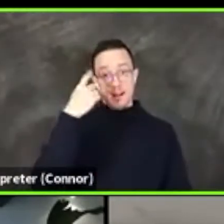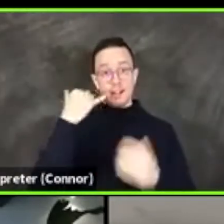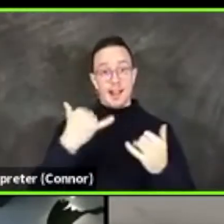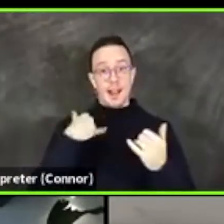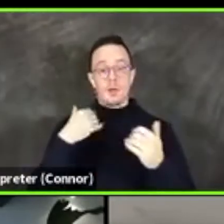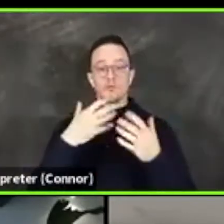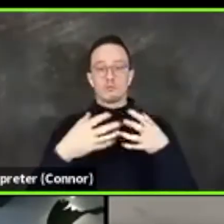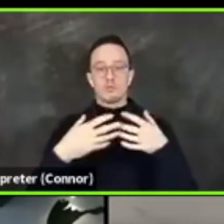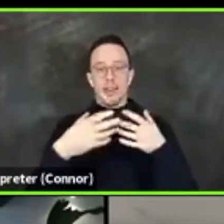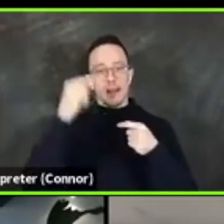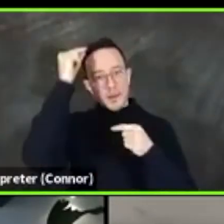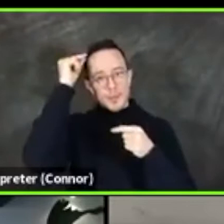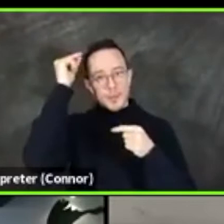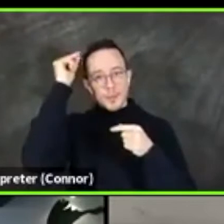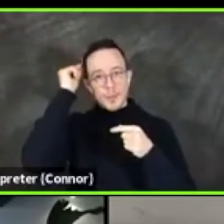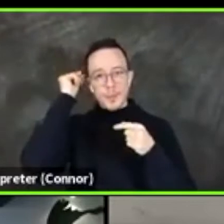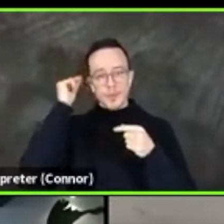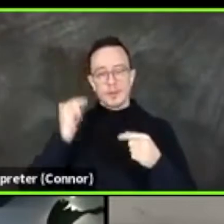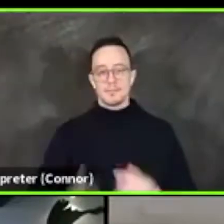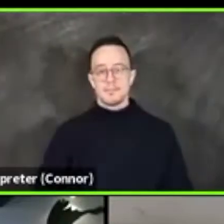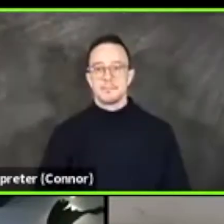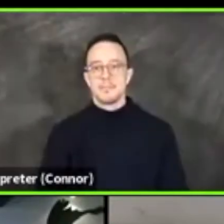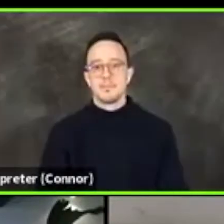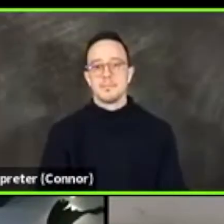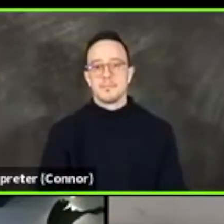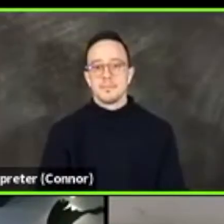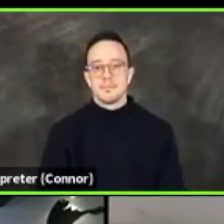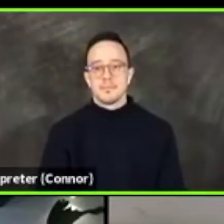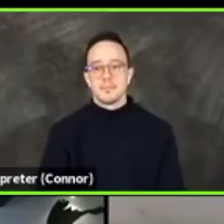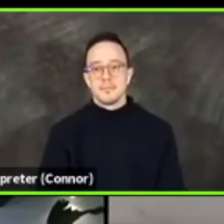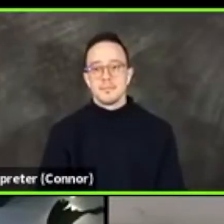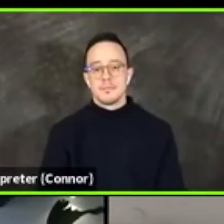IN IT. [SIRENS IN BACKGROUND], AND I WILL